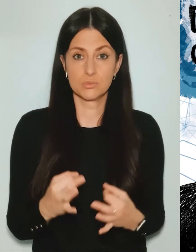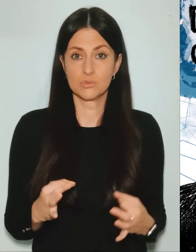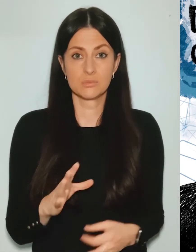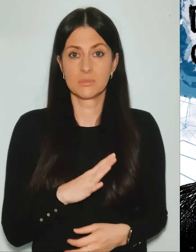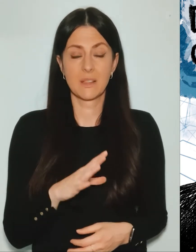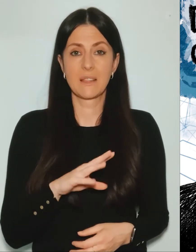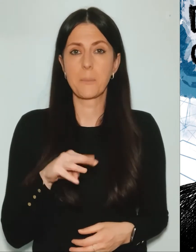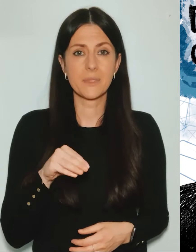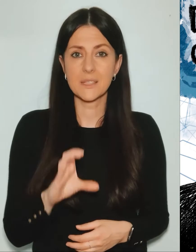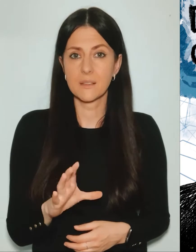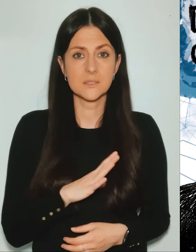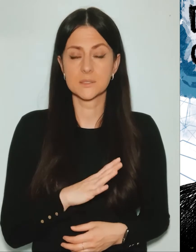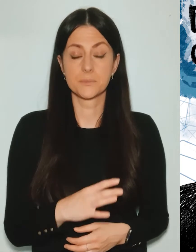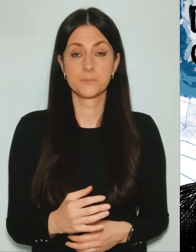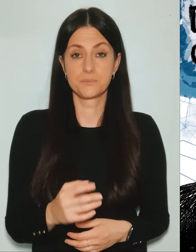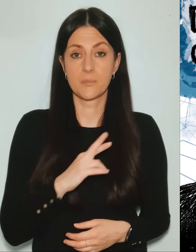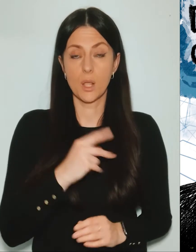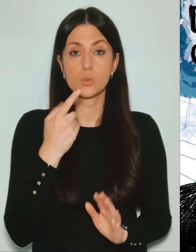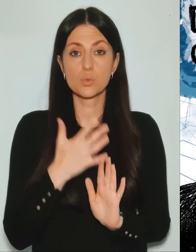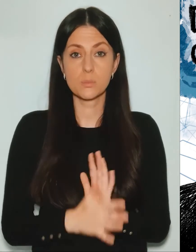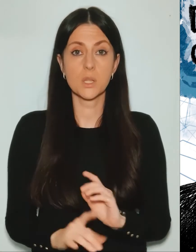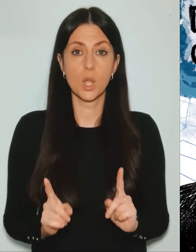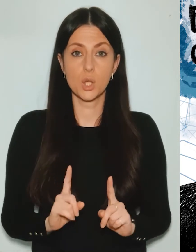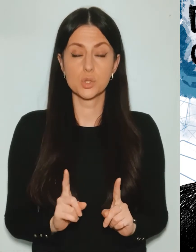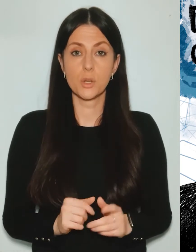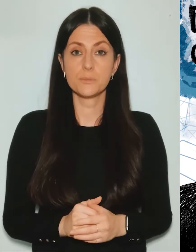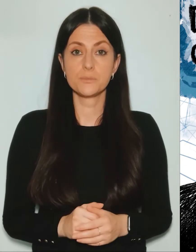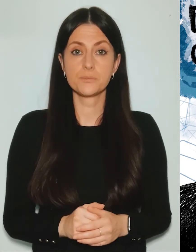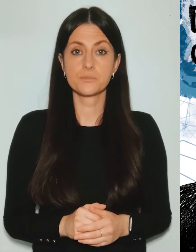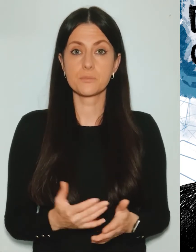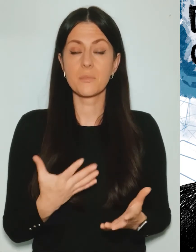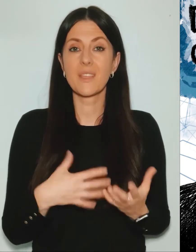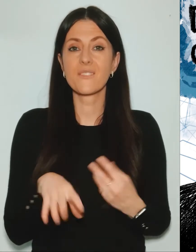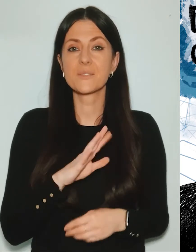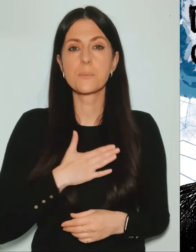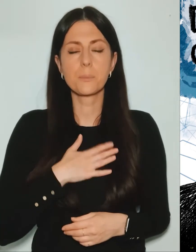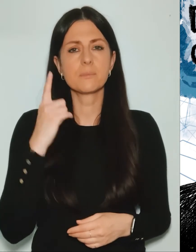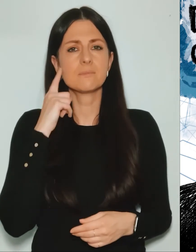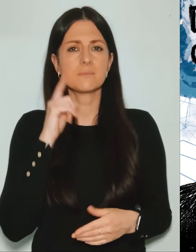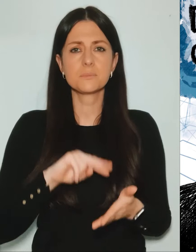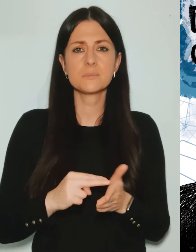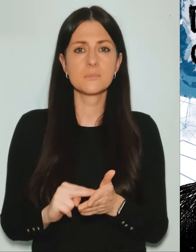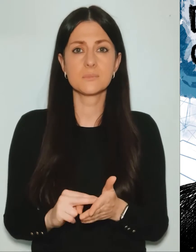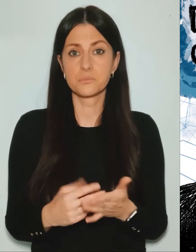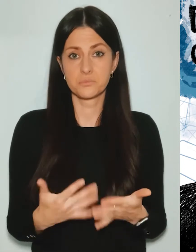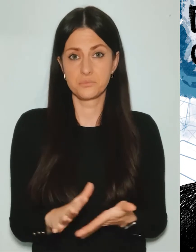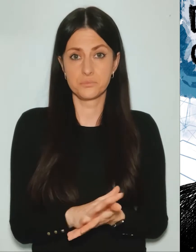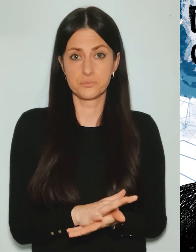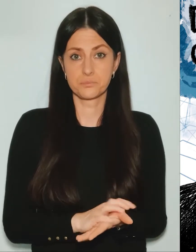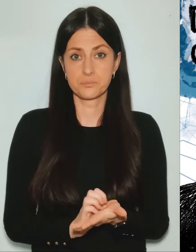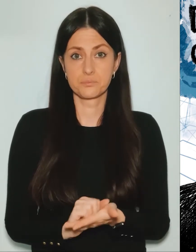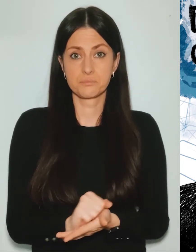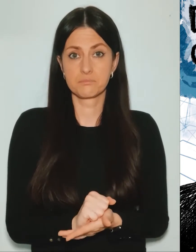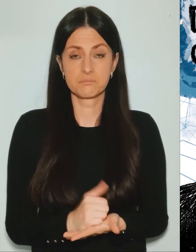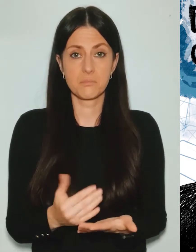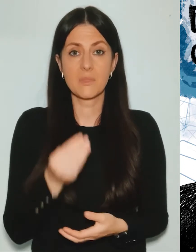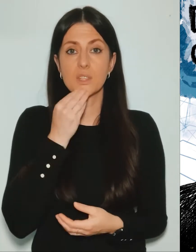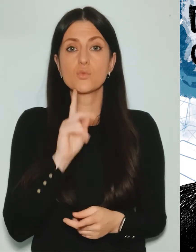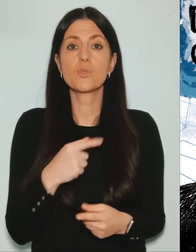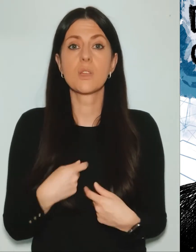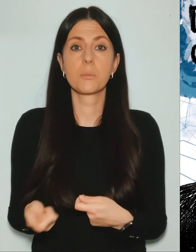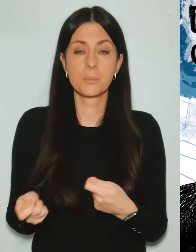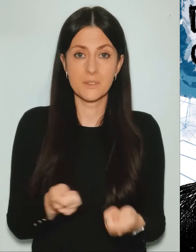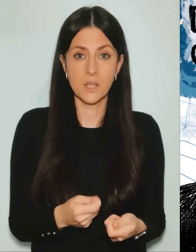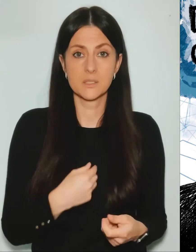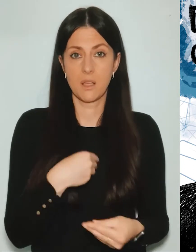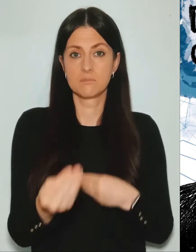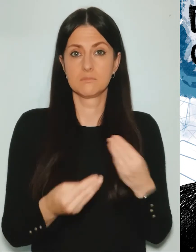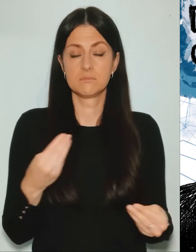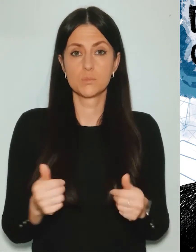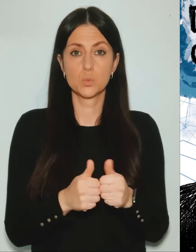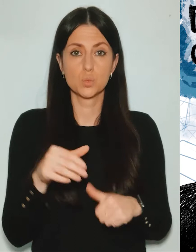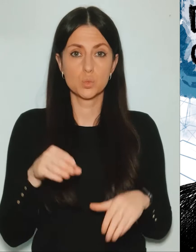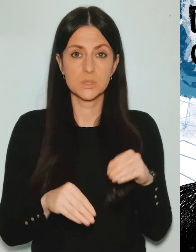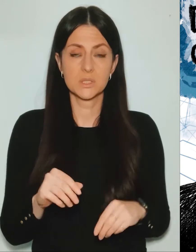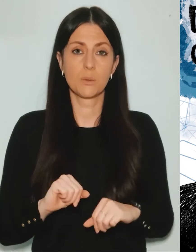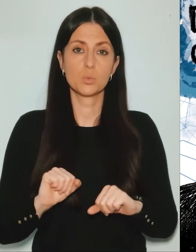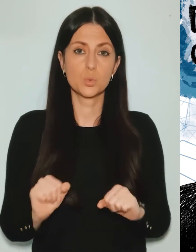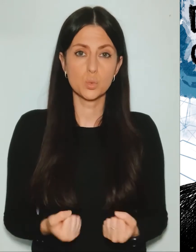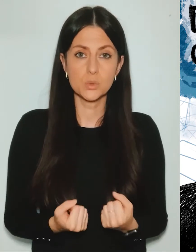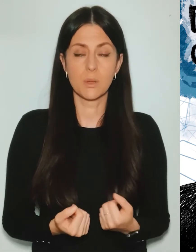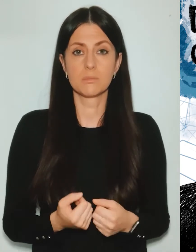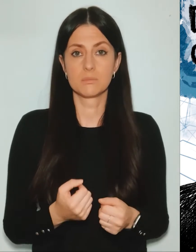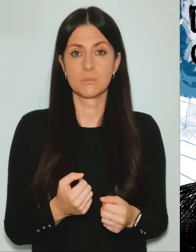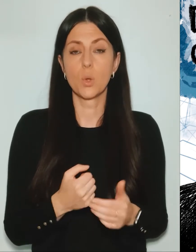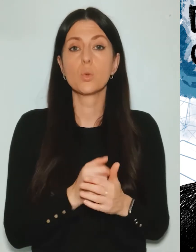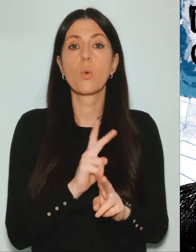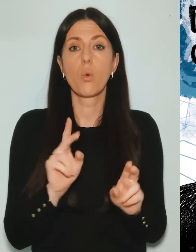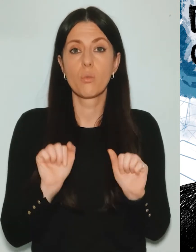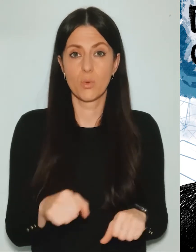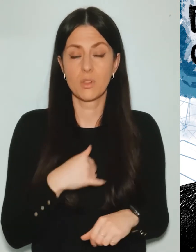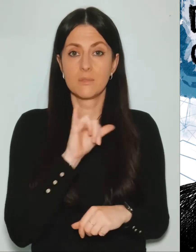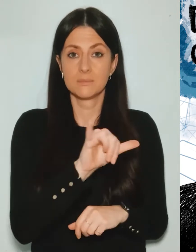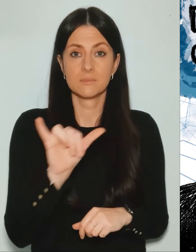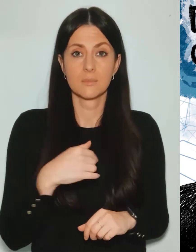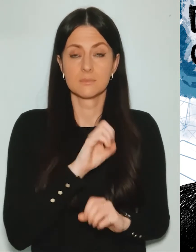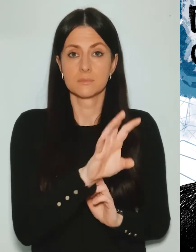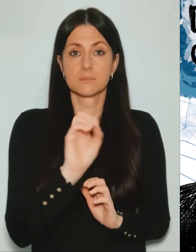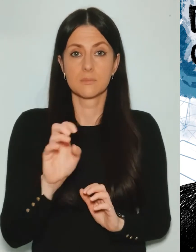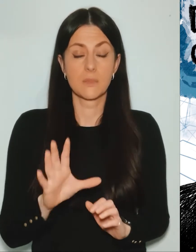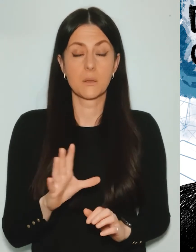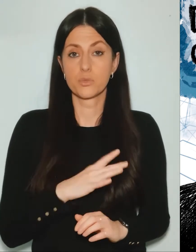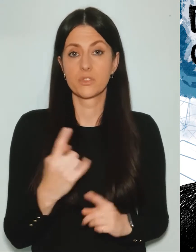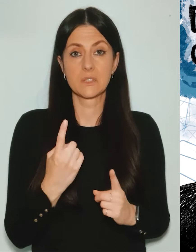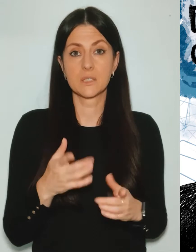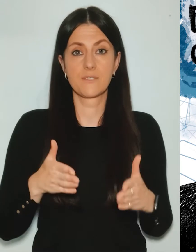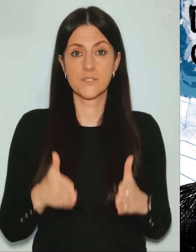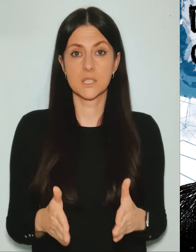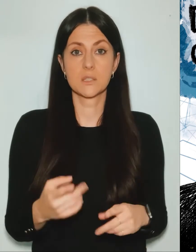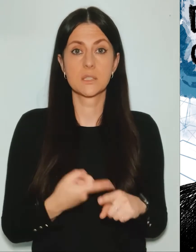I realized that my whole plan, it's ruined. The food that I brought, I gave to my neighbors, friends, whom I was able to reach. And the only way out was to get out of town on foot.